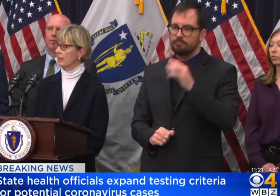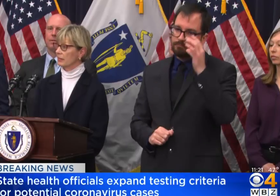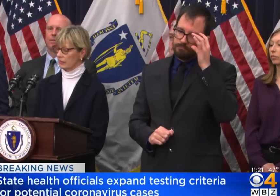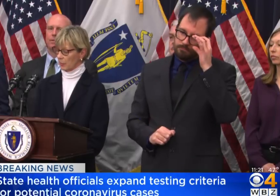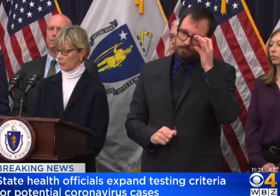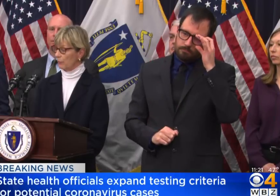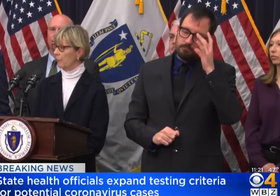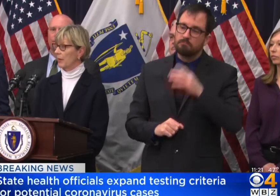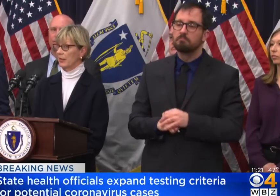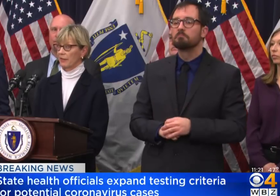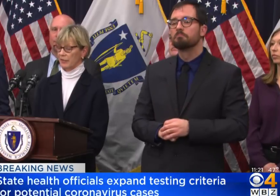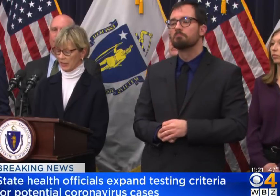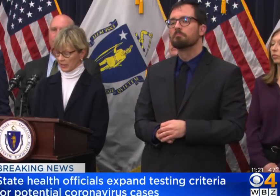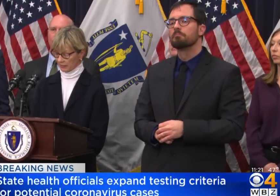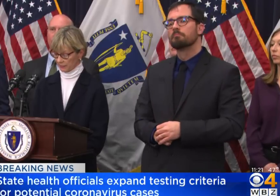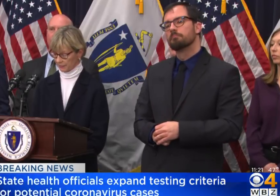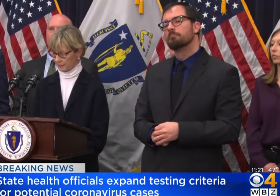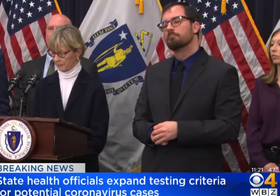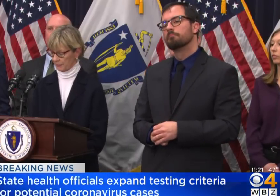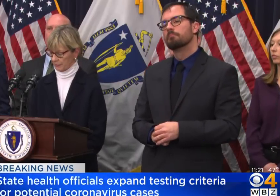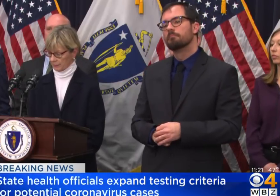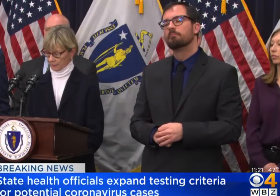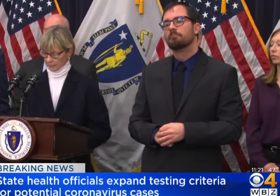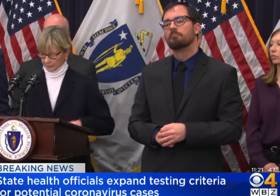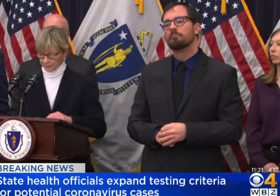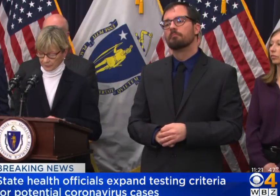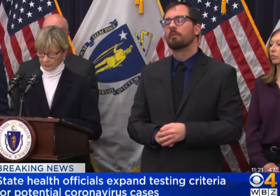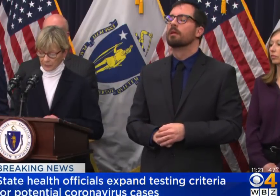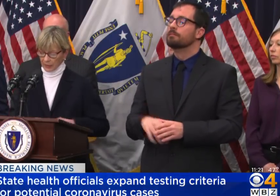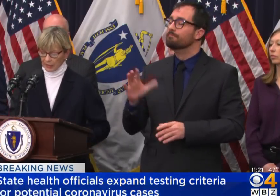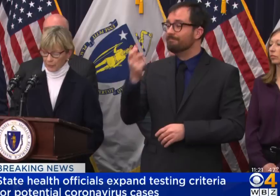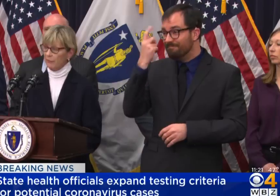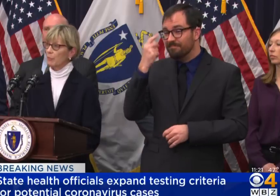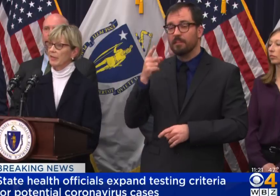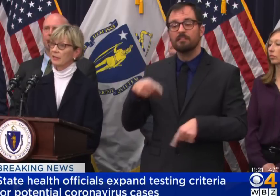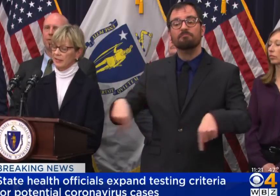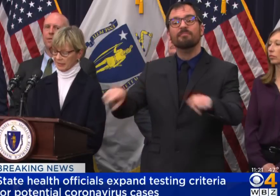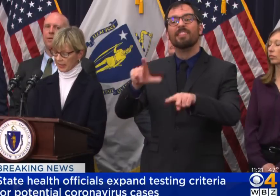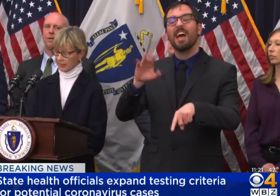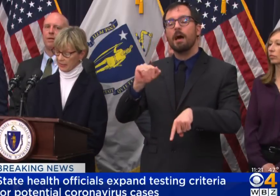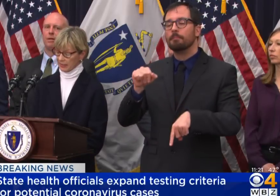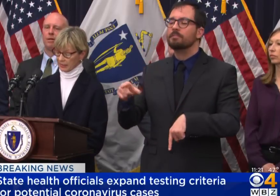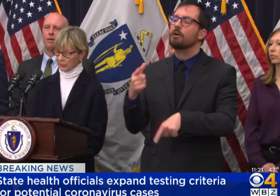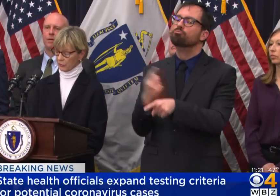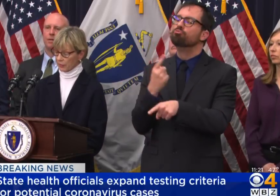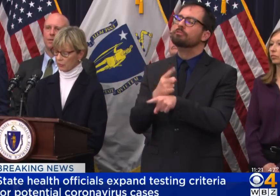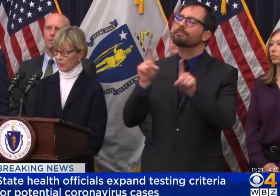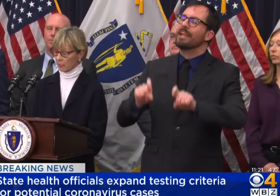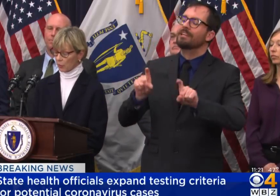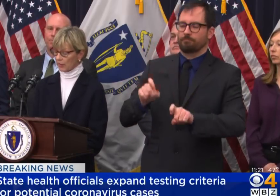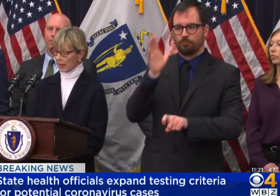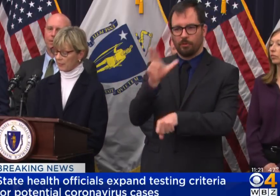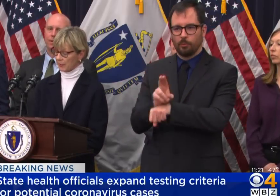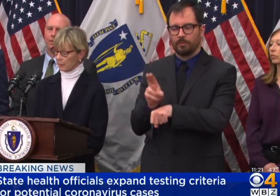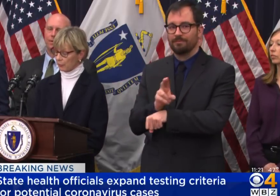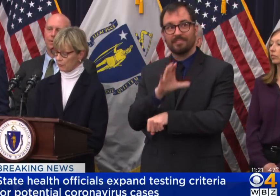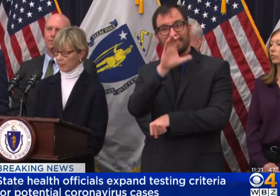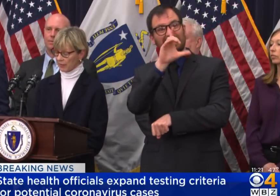TO THE STATE LAB. REMEMBER, COMMERCIAL LABS DO NOT USE THE CDC TEST KITS. THEY HAVE THEIR OWN TESTS